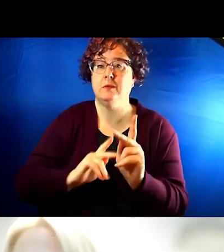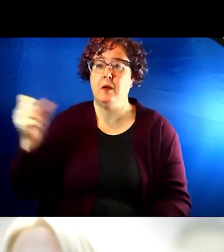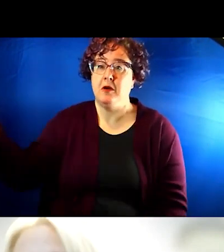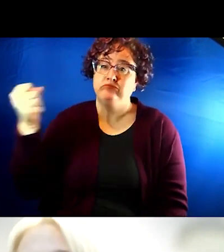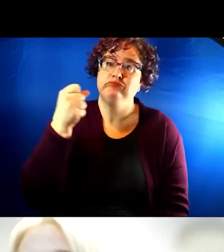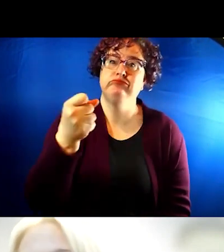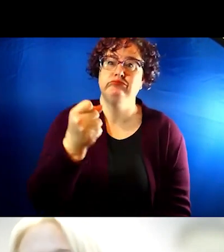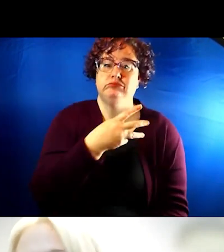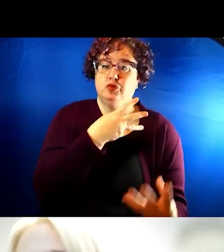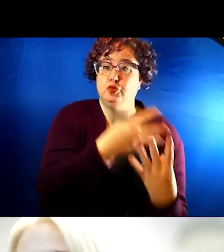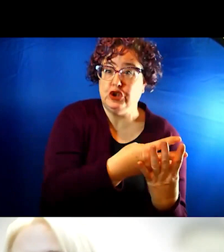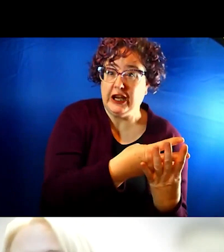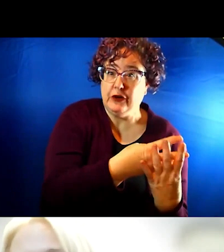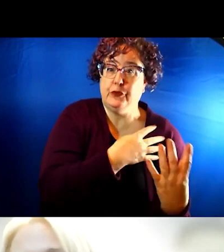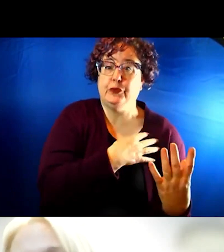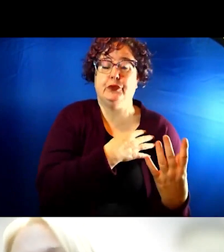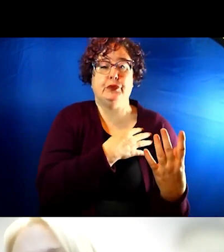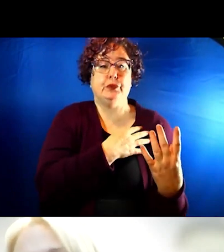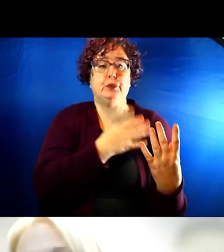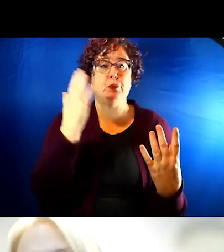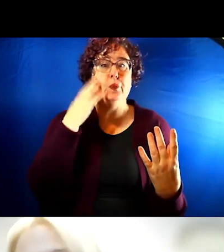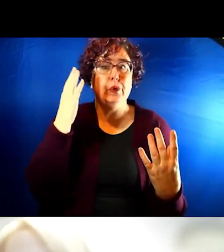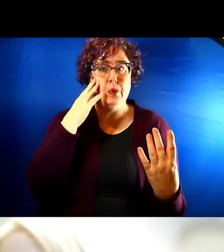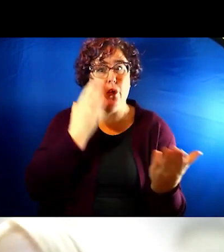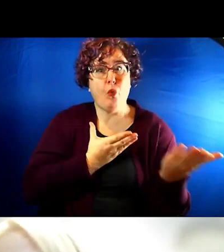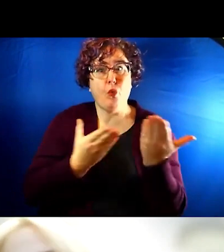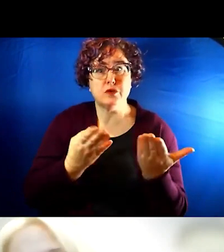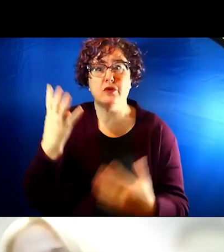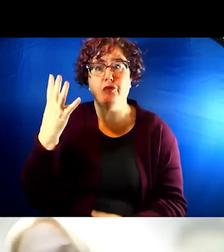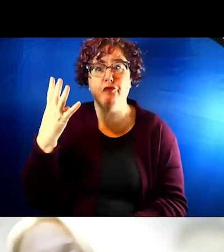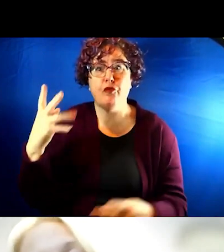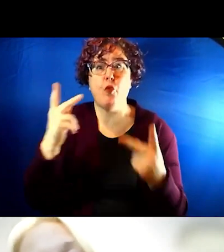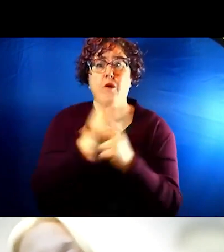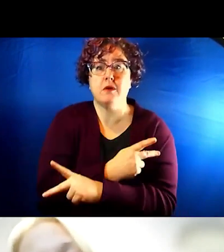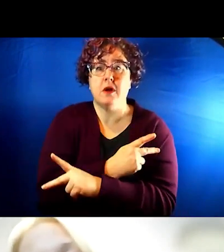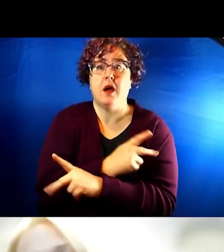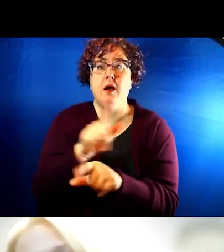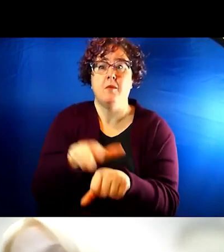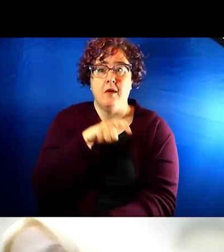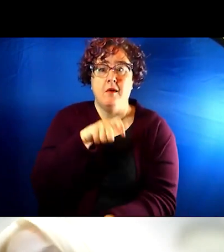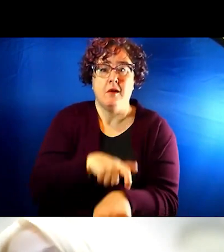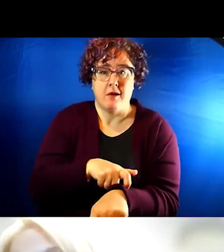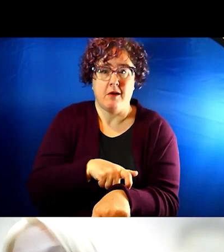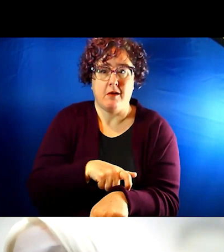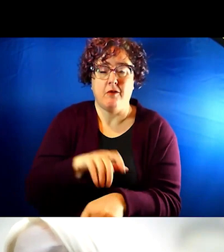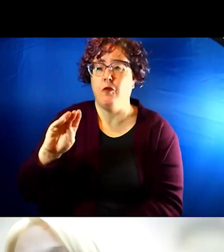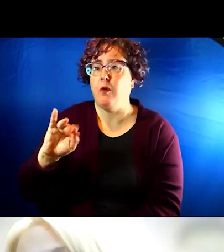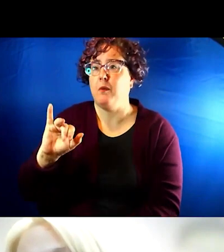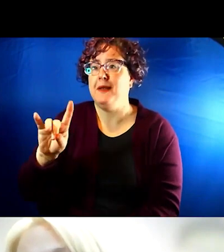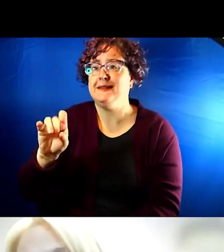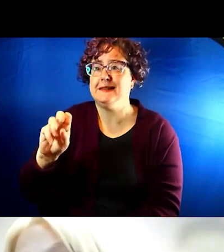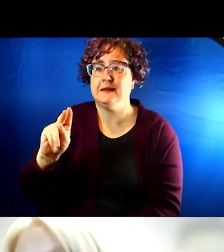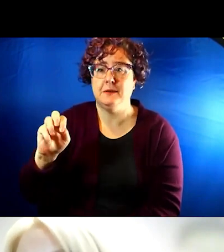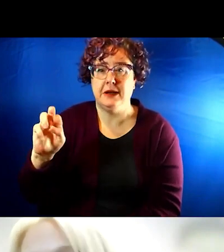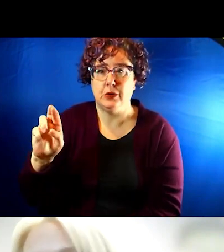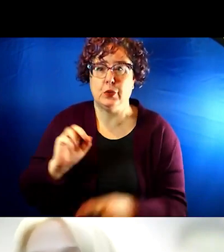AND WE KNOW THEY ARE FOUR TIMES LONGER WITH MISDEMEANOR OFFENSE